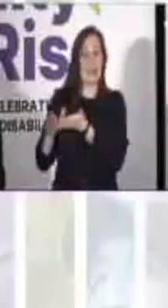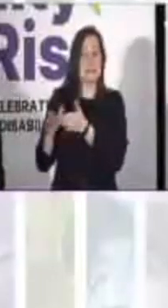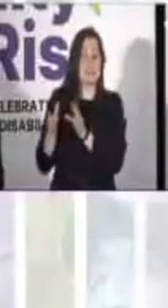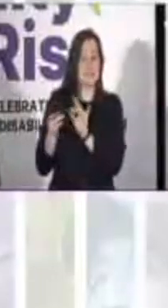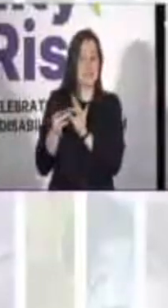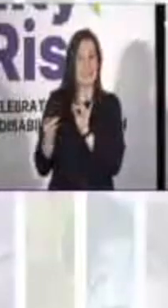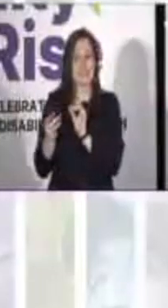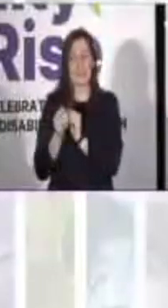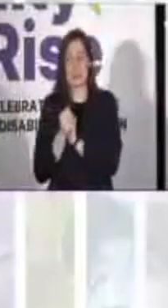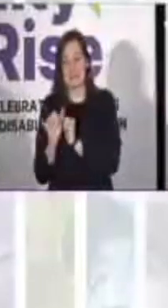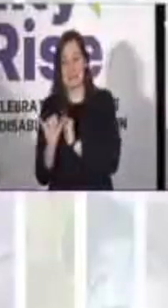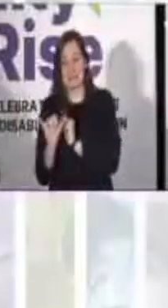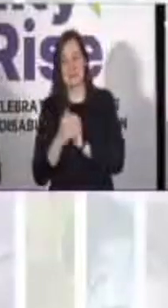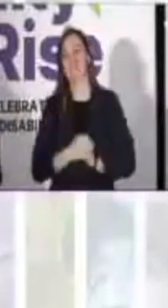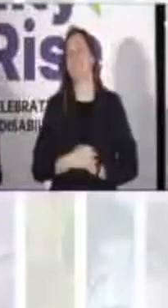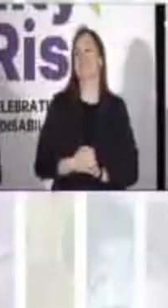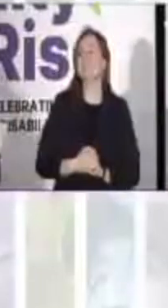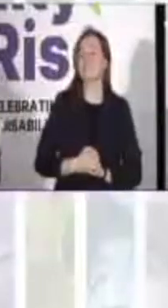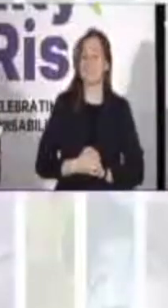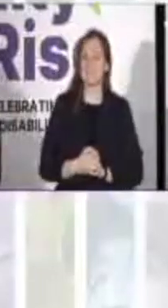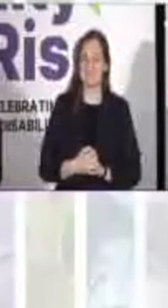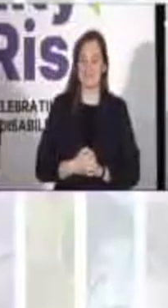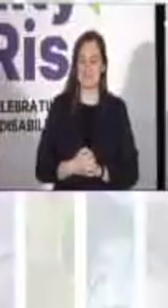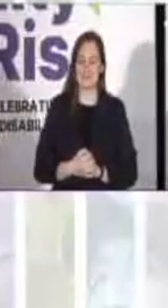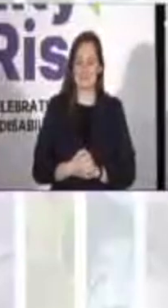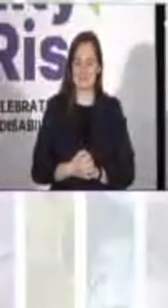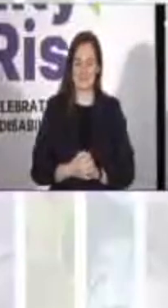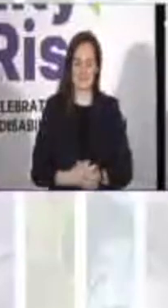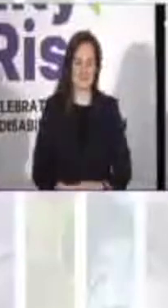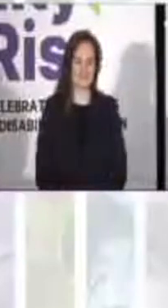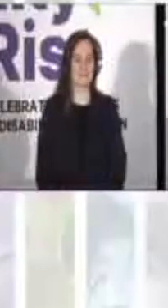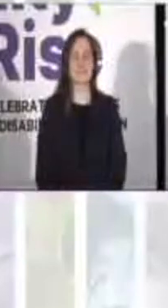I THINK SO.